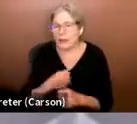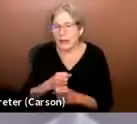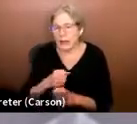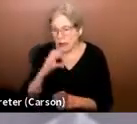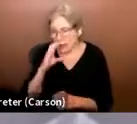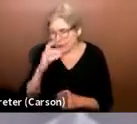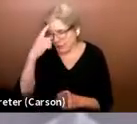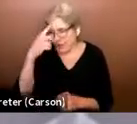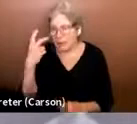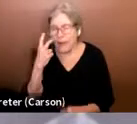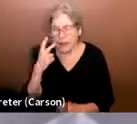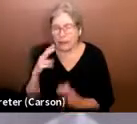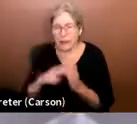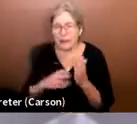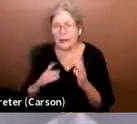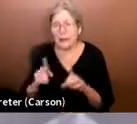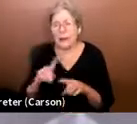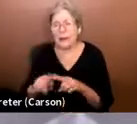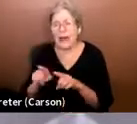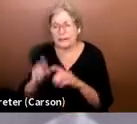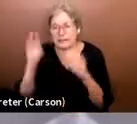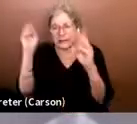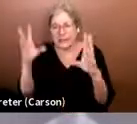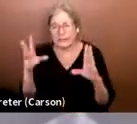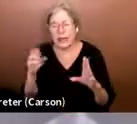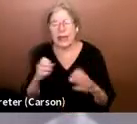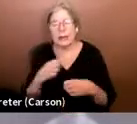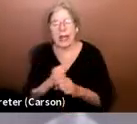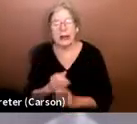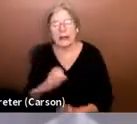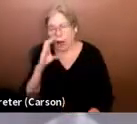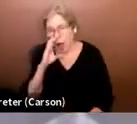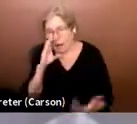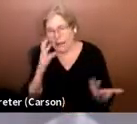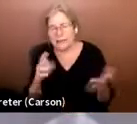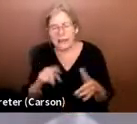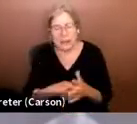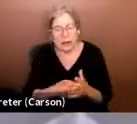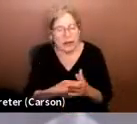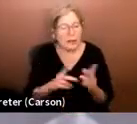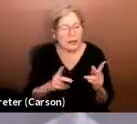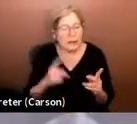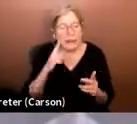. As a teacher and a maker I started thinking about the people I'm leaving out a lot. I